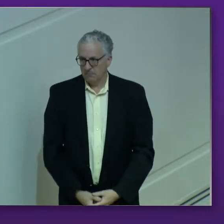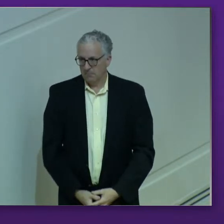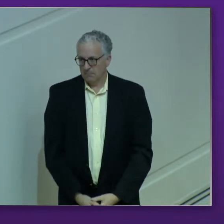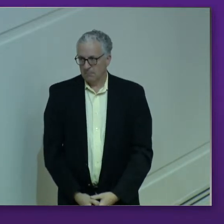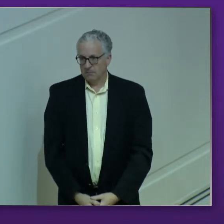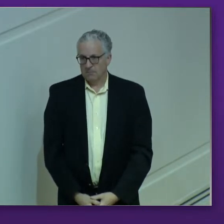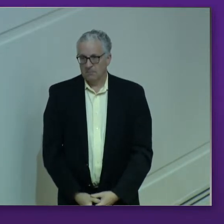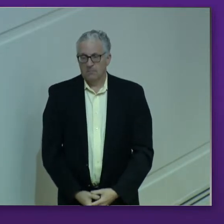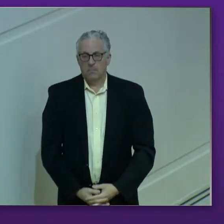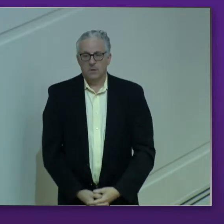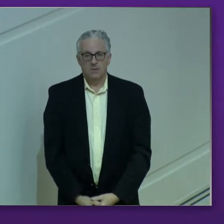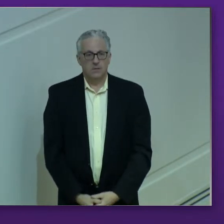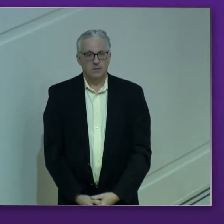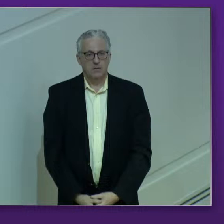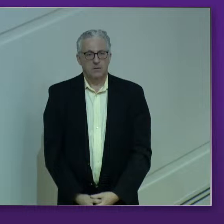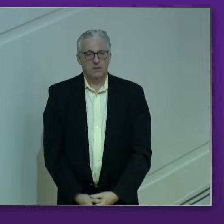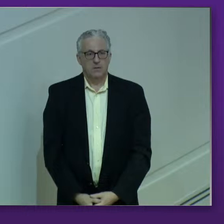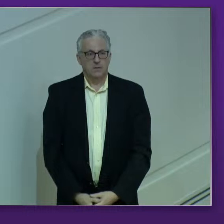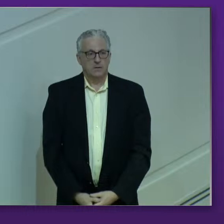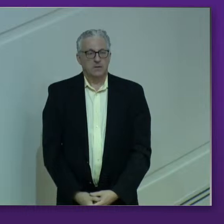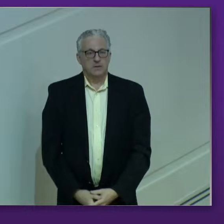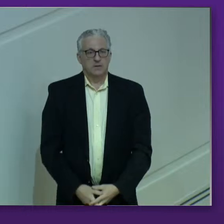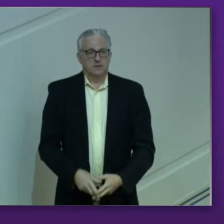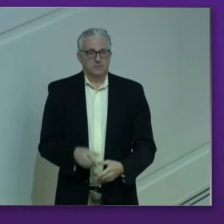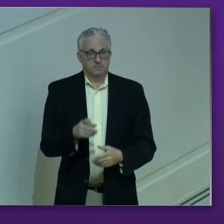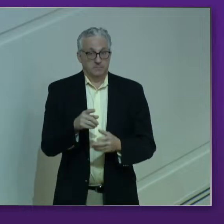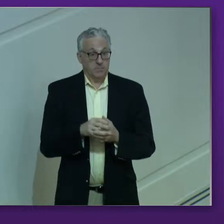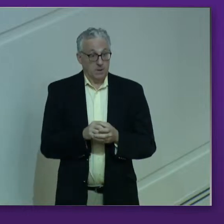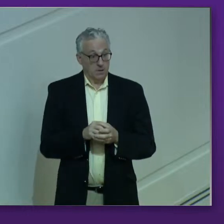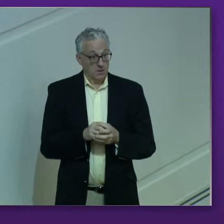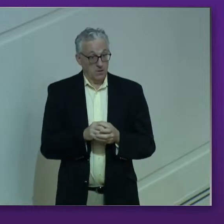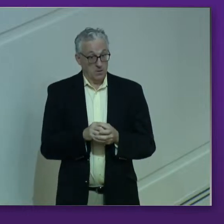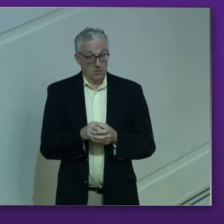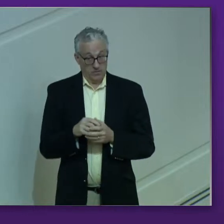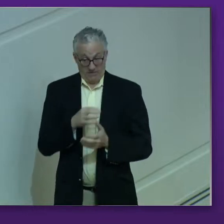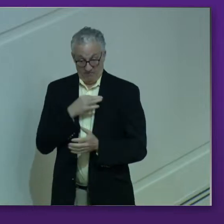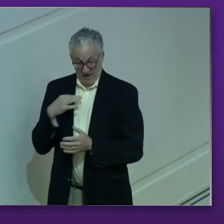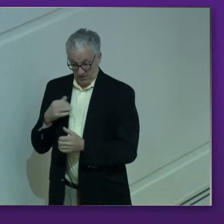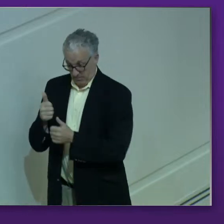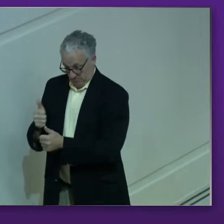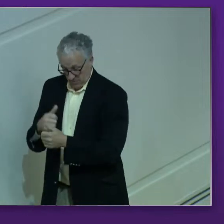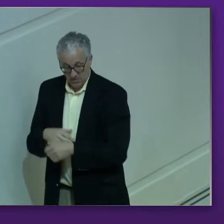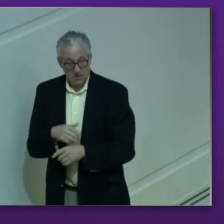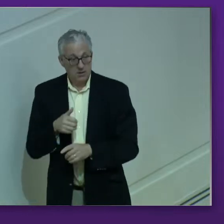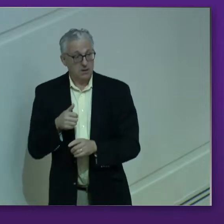OF EXCELLENCE AND 11 AWARDS OF DISTINCTION. LET'S GIVE THEM A ROUND OF APPLAUSE.